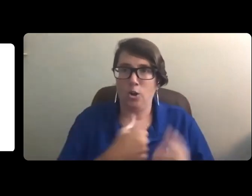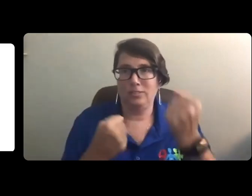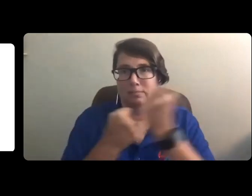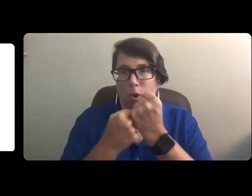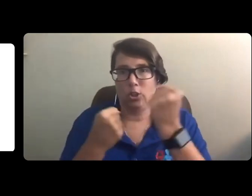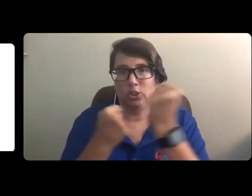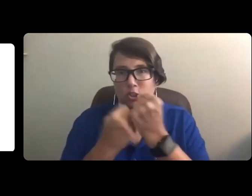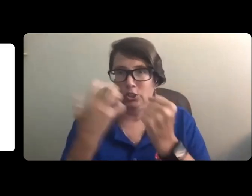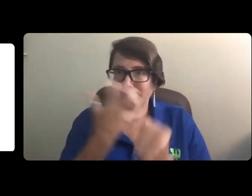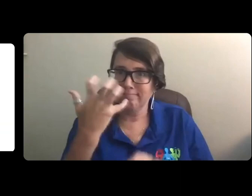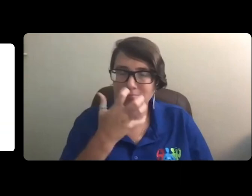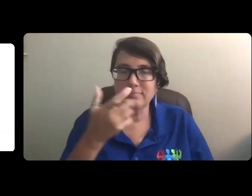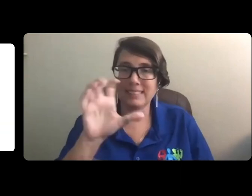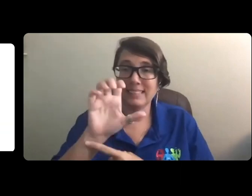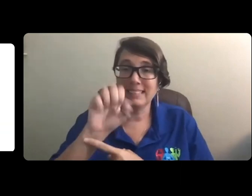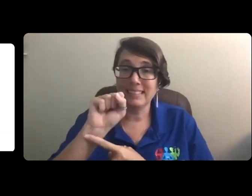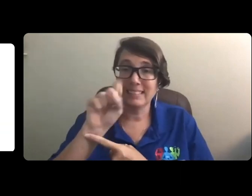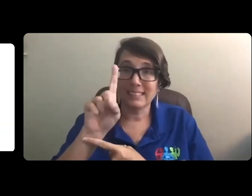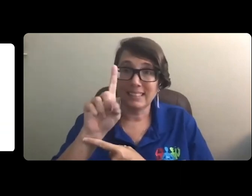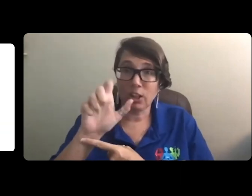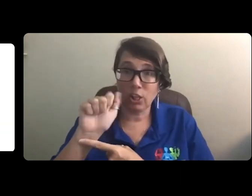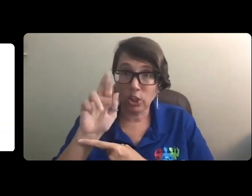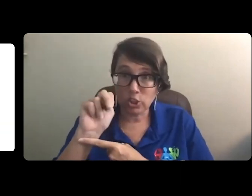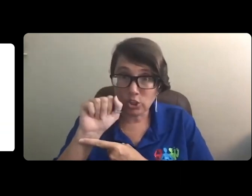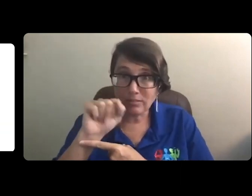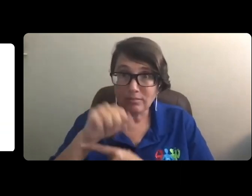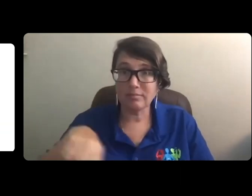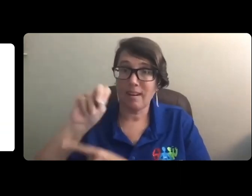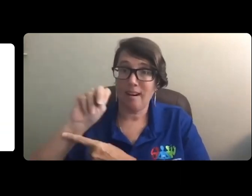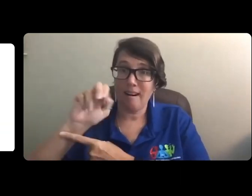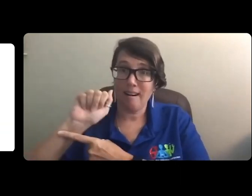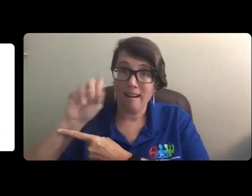We would like to take a moment to thank our sponsors